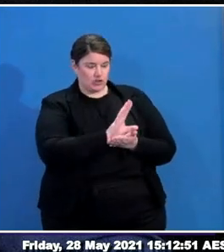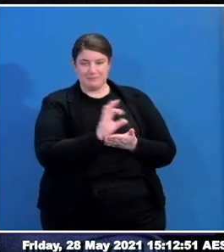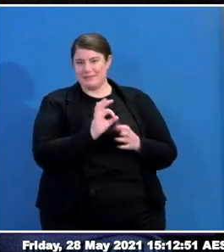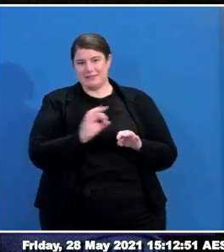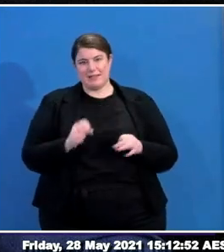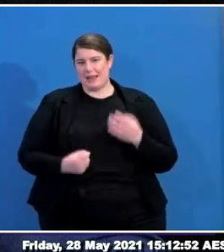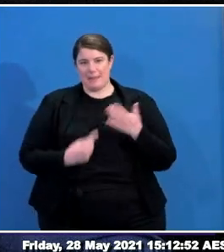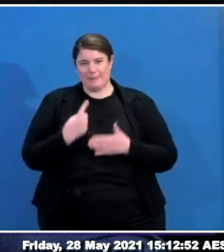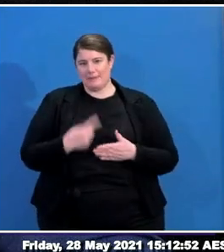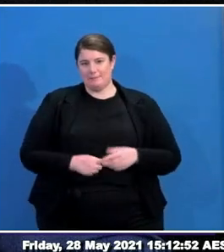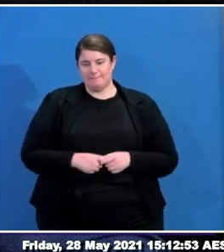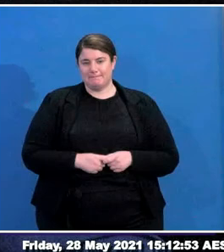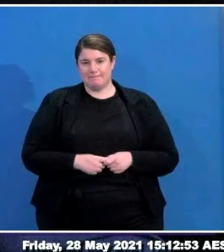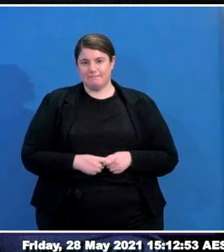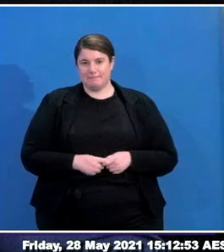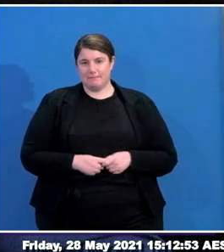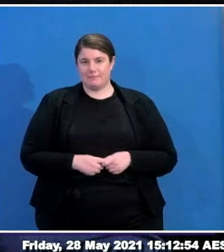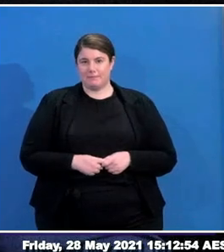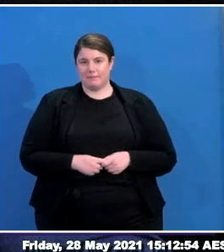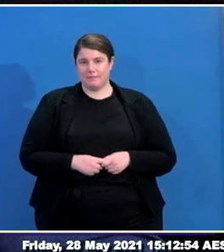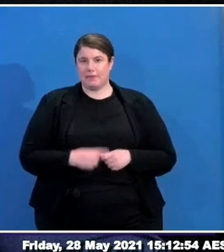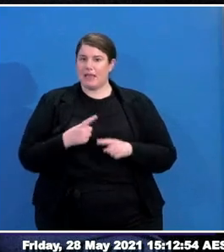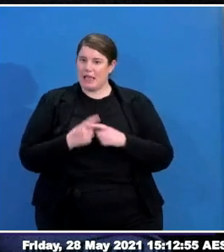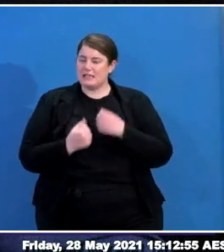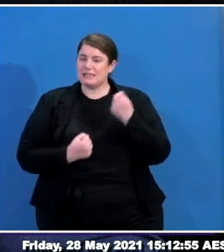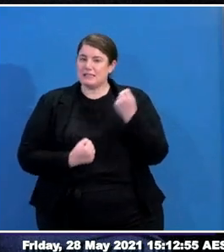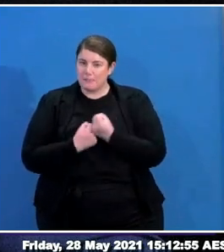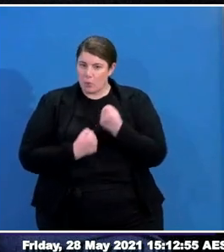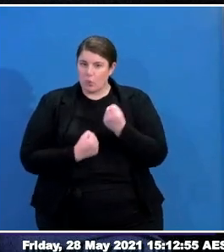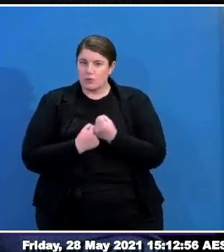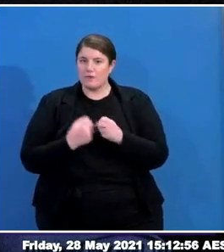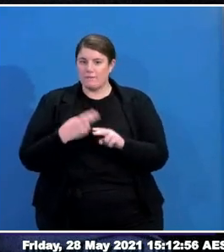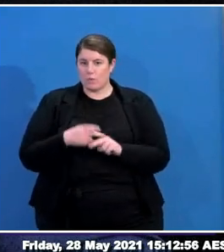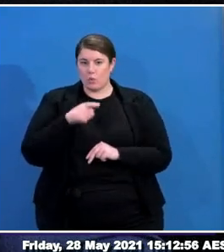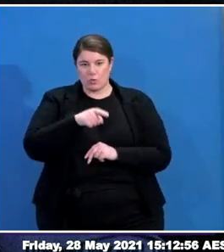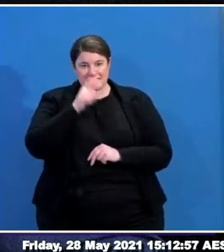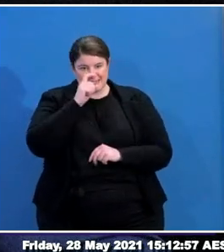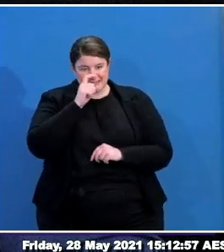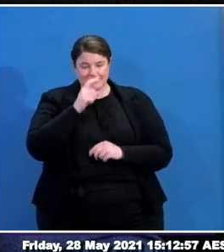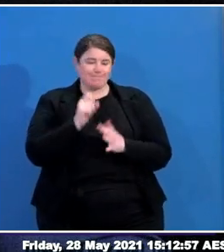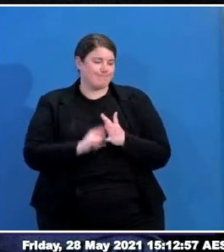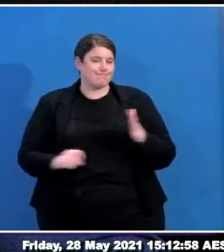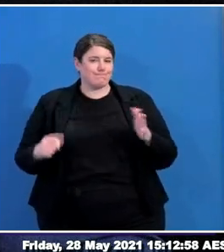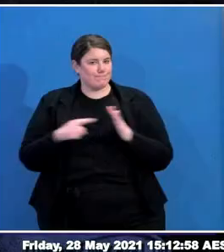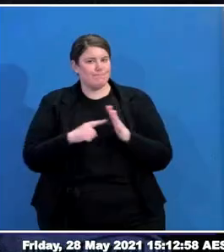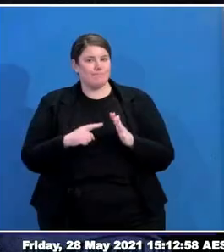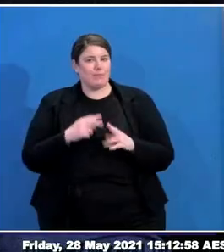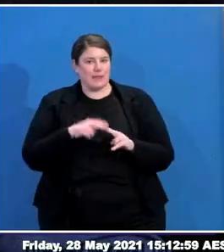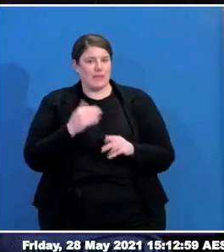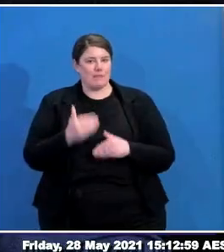occur and continuity of support for Melissa was paramount in that process.